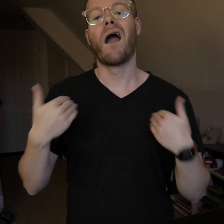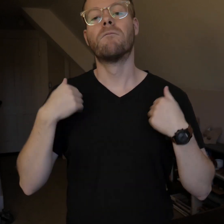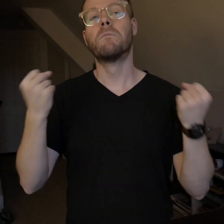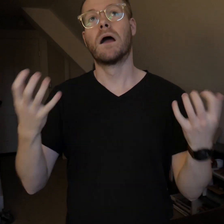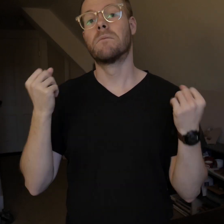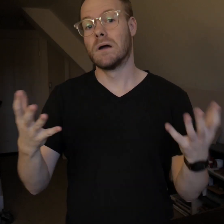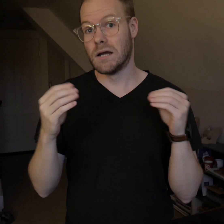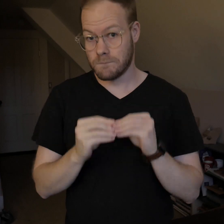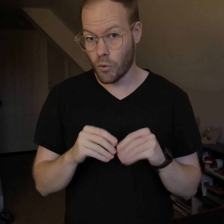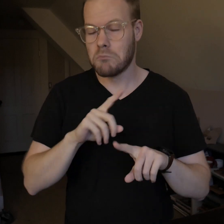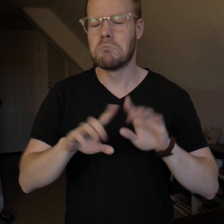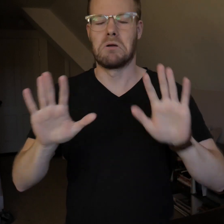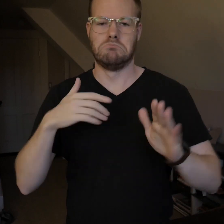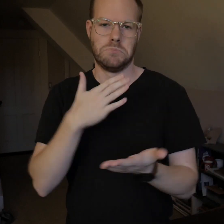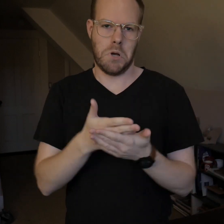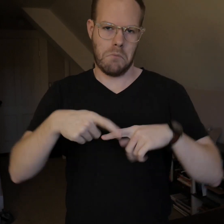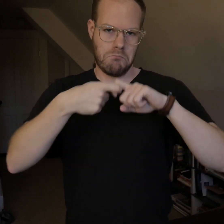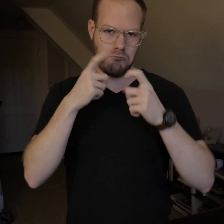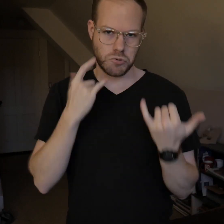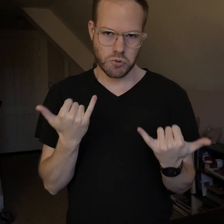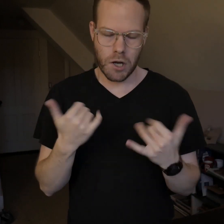There are many, many more, but I’m going to stop there for today.